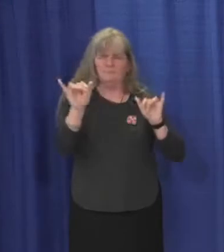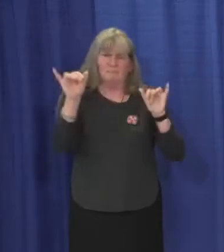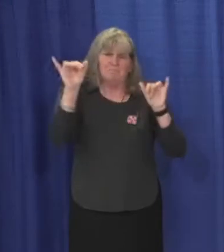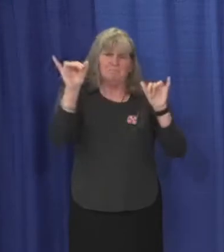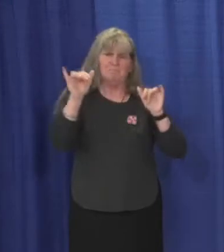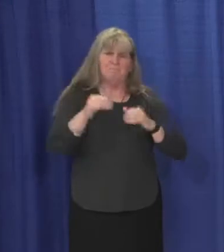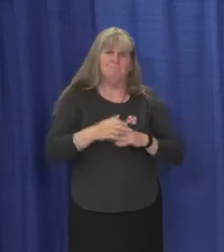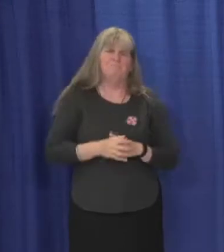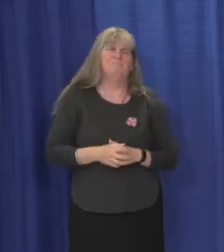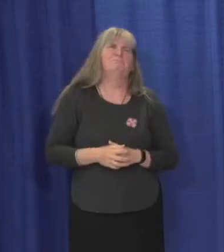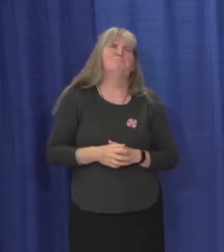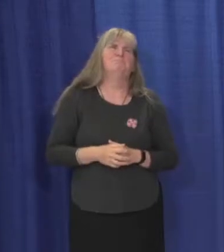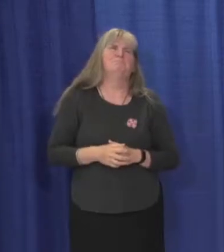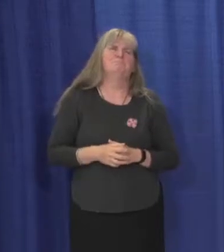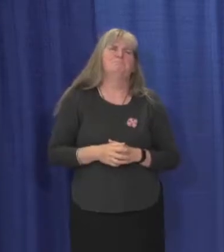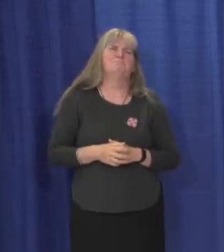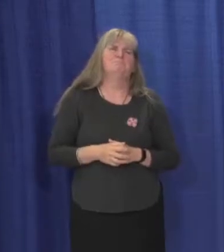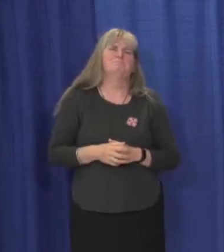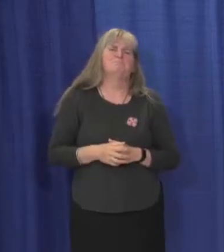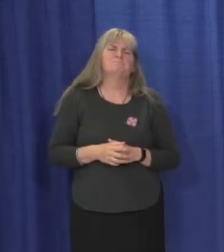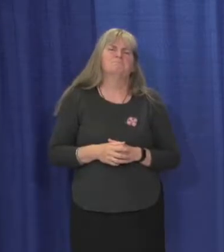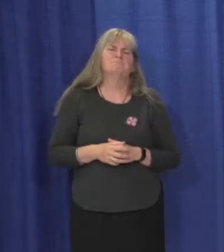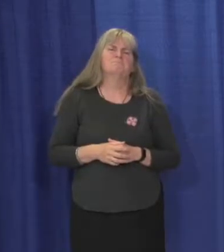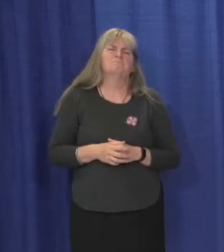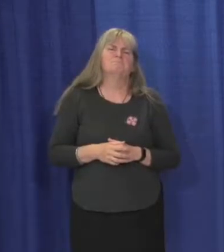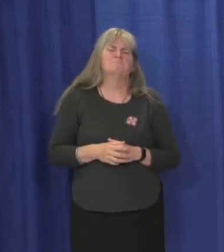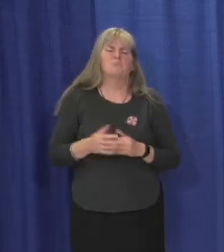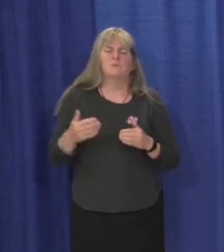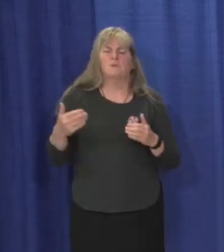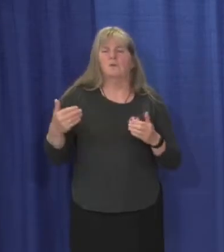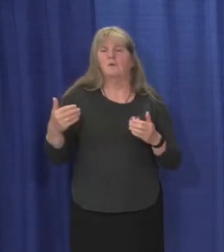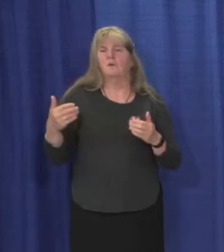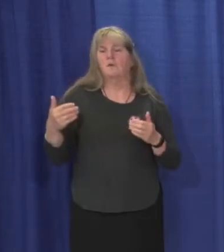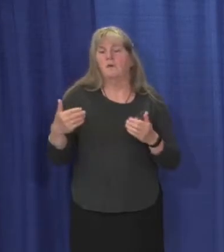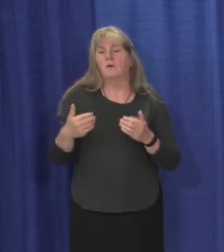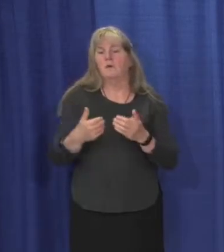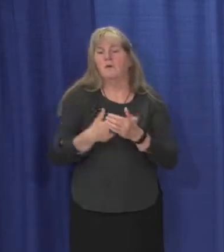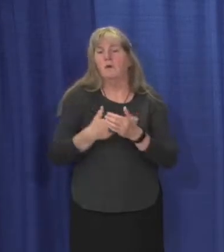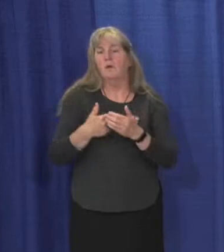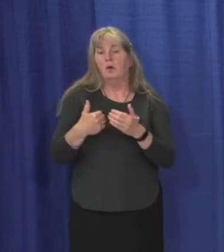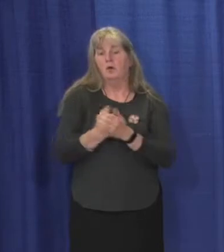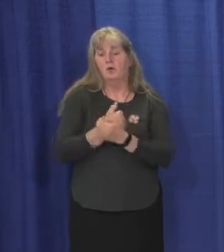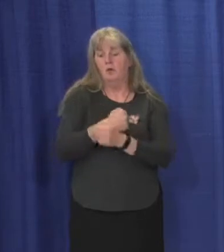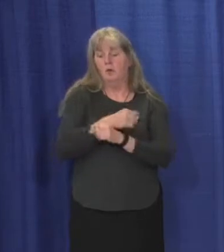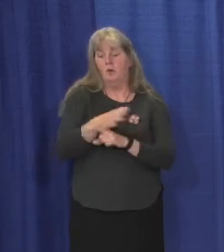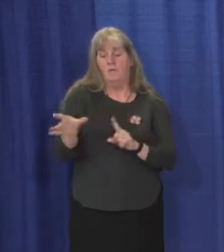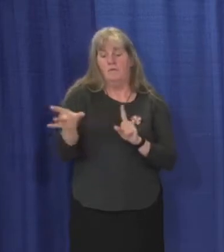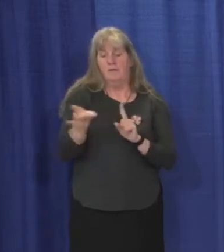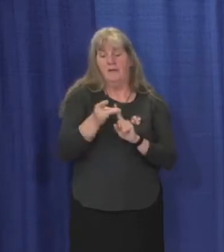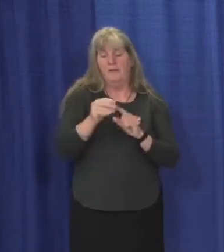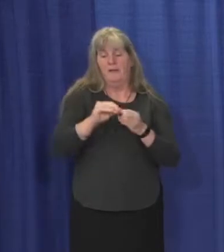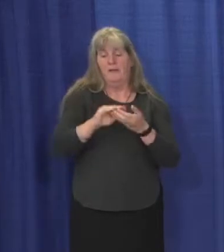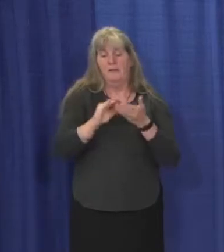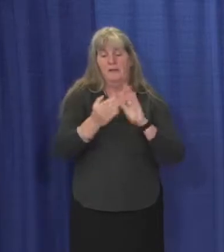any symptoms. We have responded two new cases and certain communities